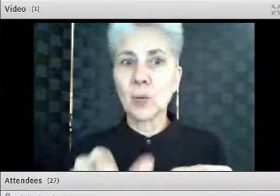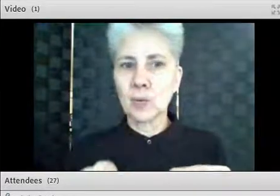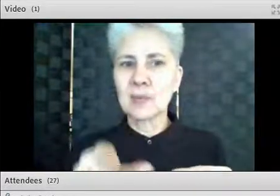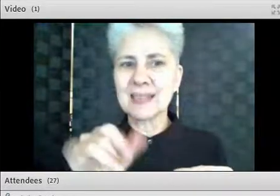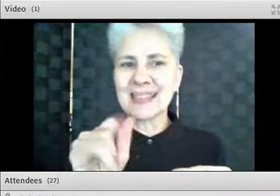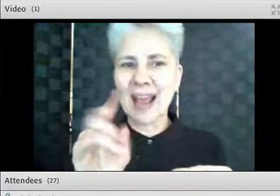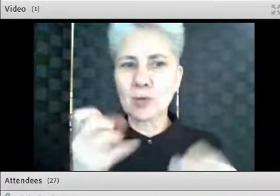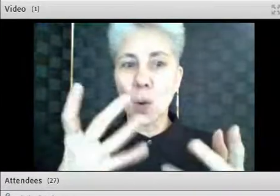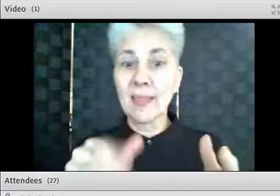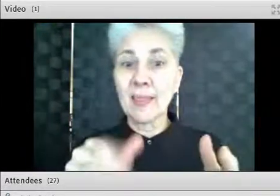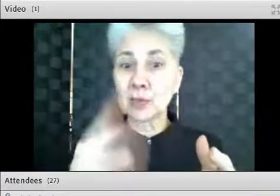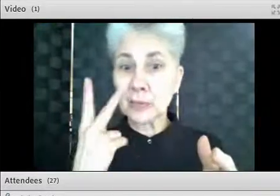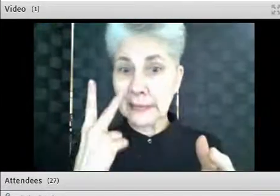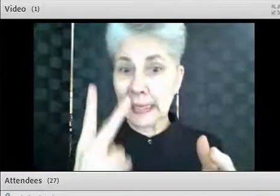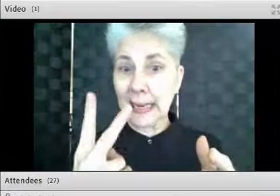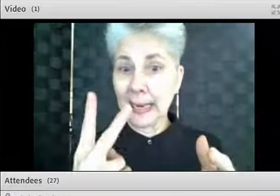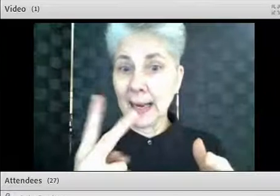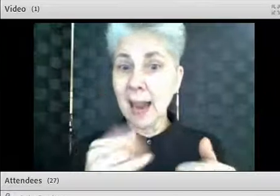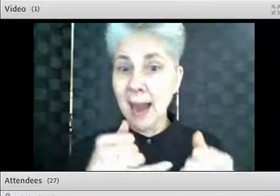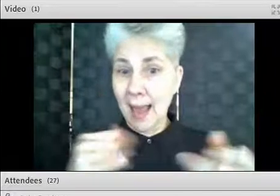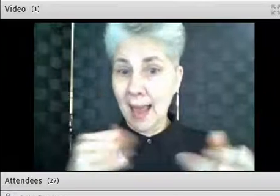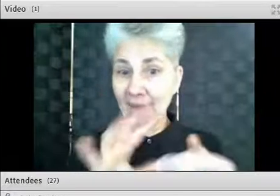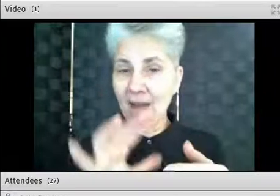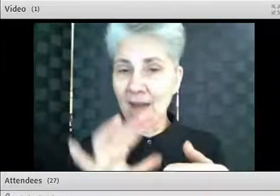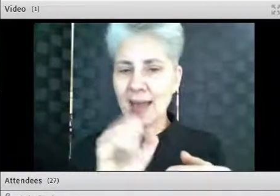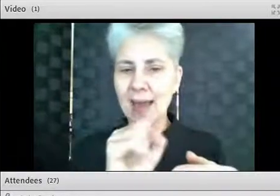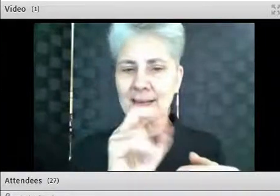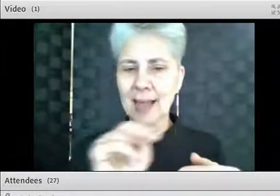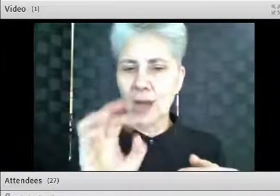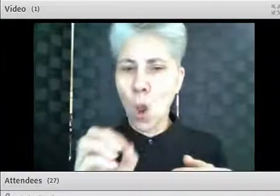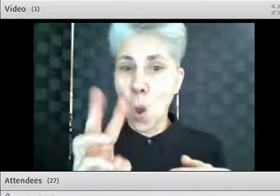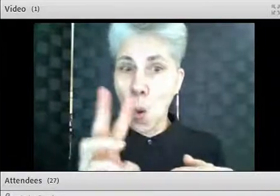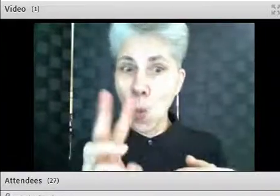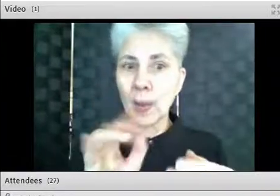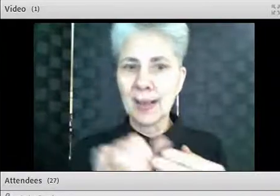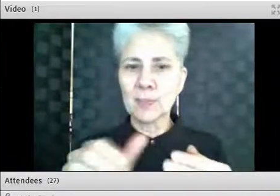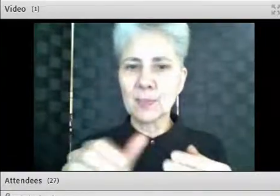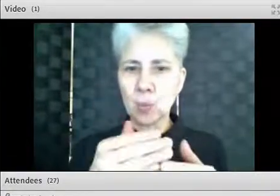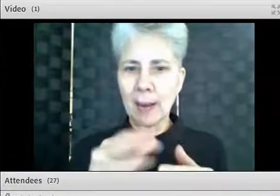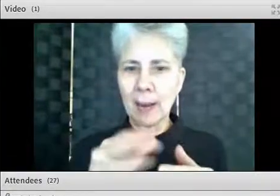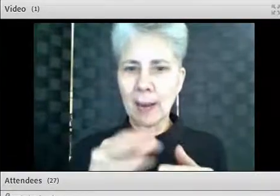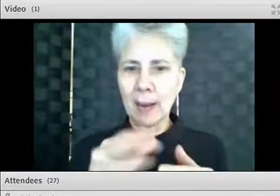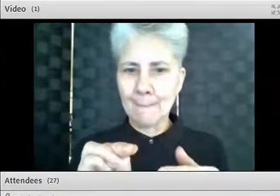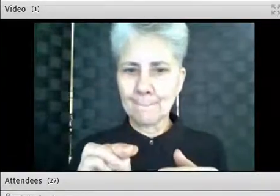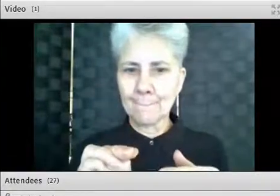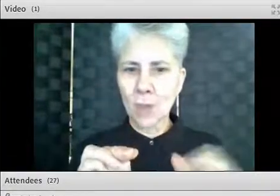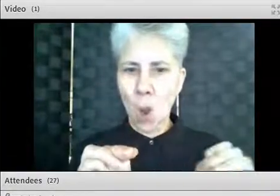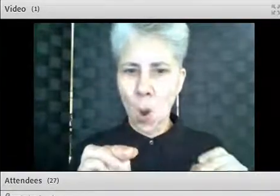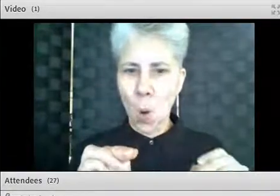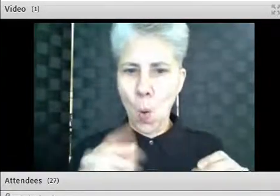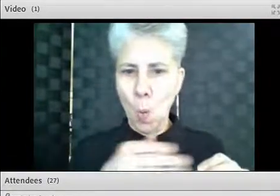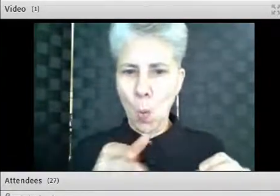Yeah, so that S-N-O, O is between that M through O,